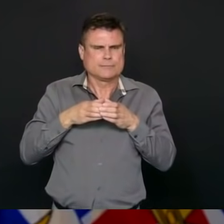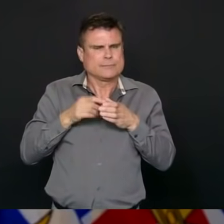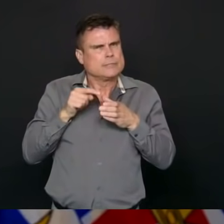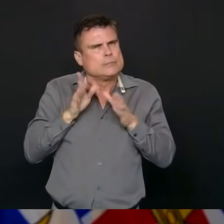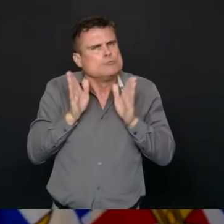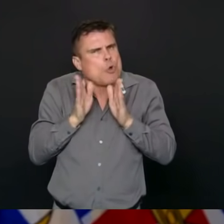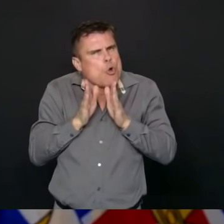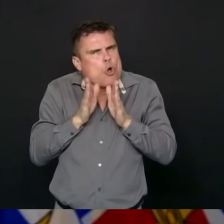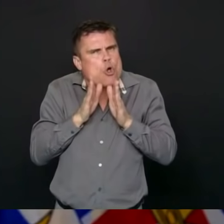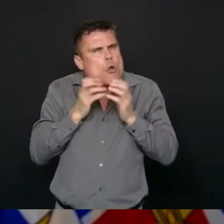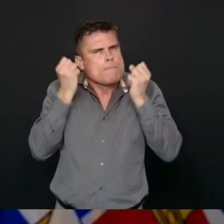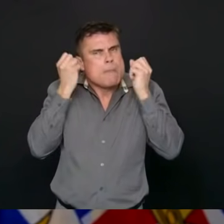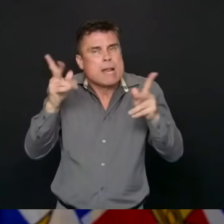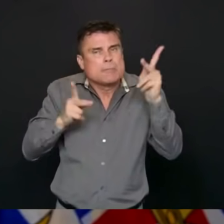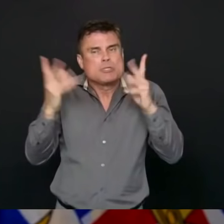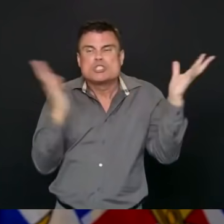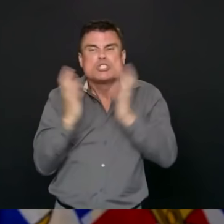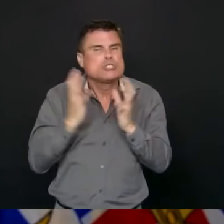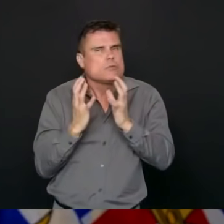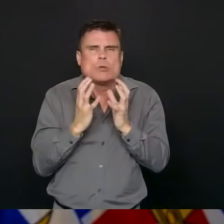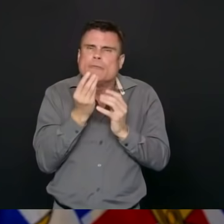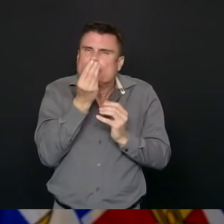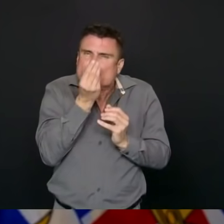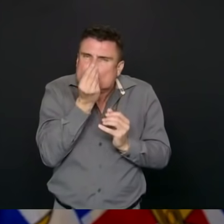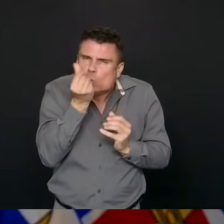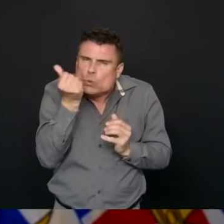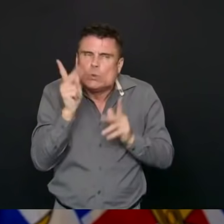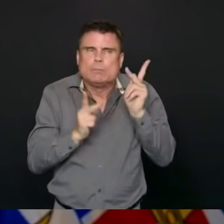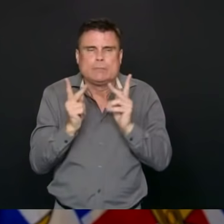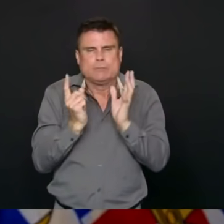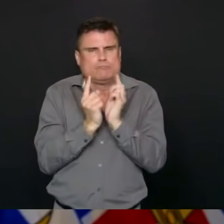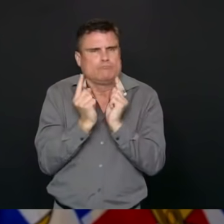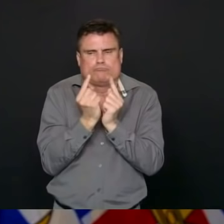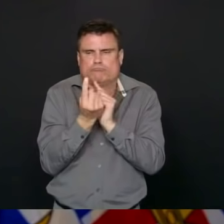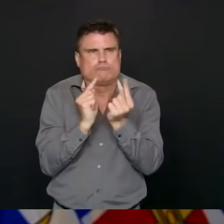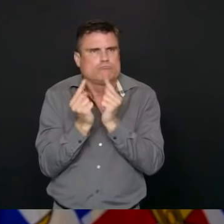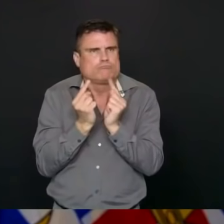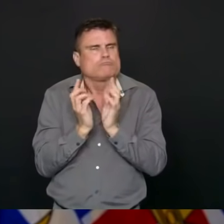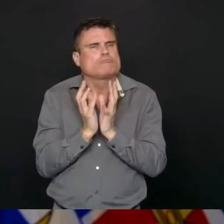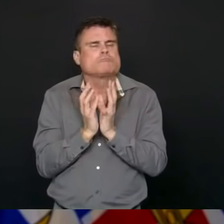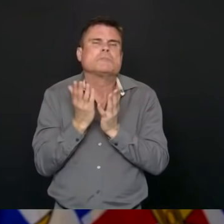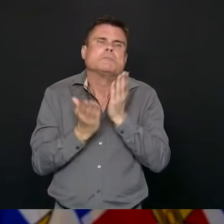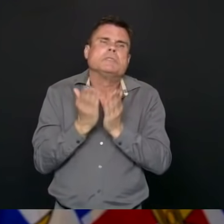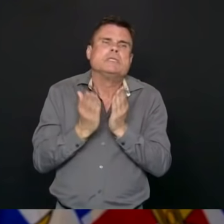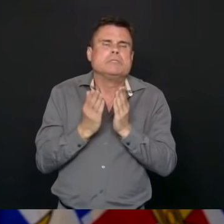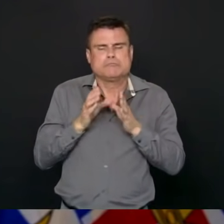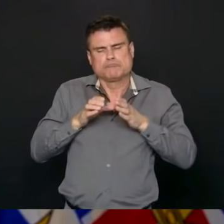expand your circle. In New Zealand they have been talking about double your bubble.